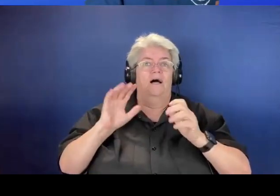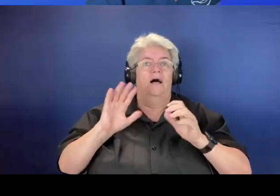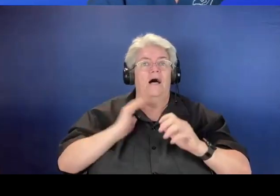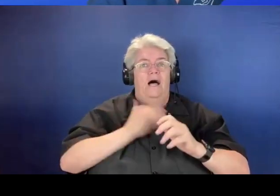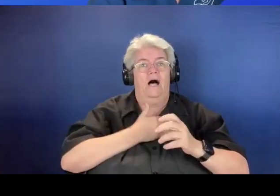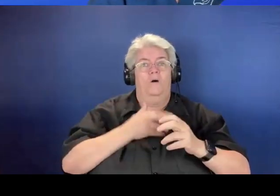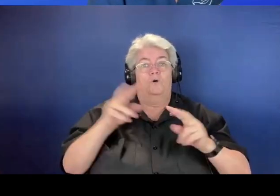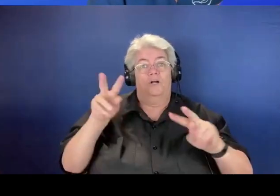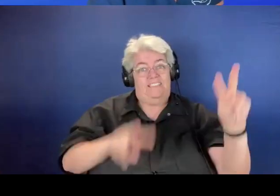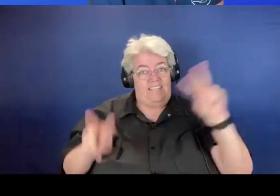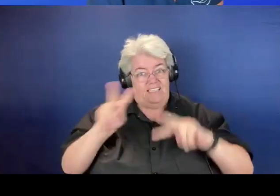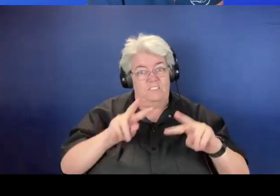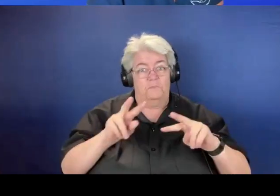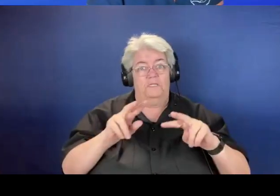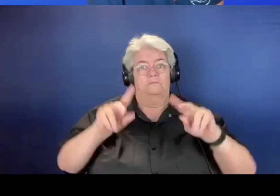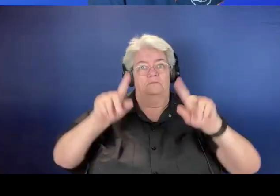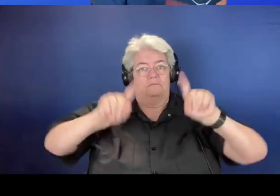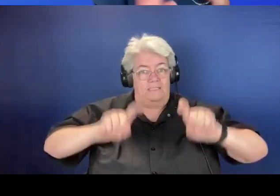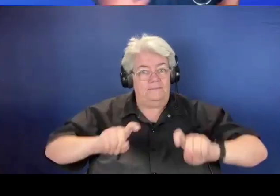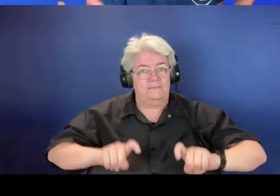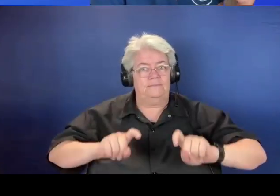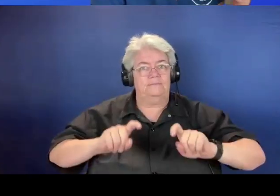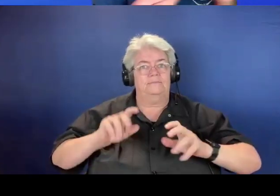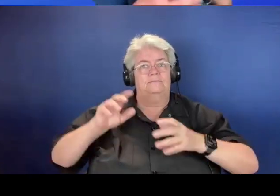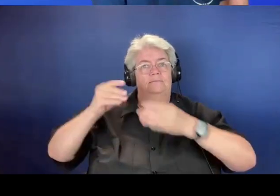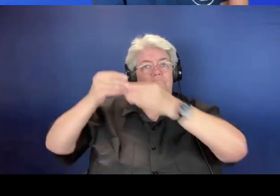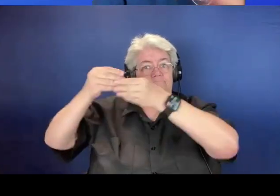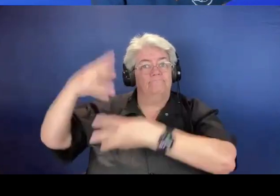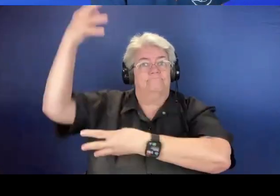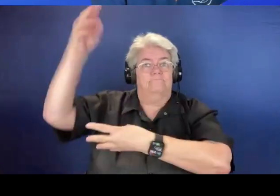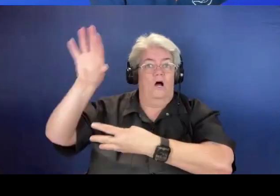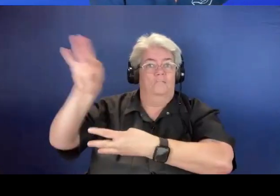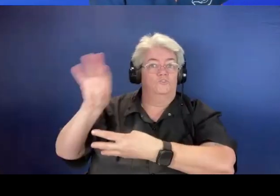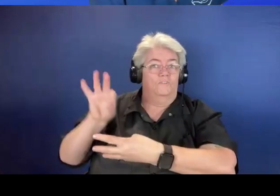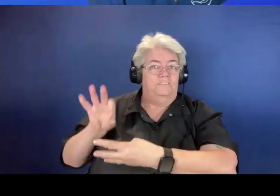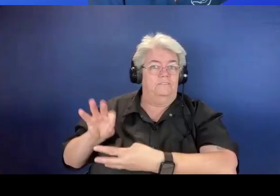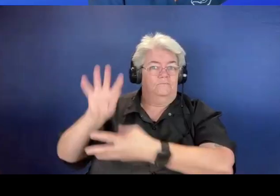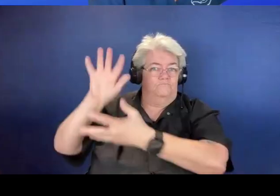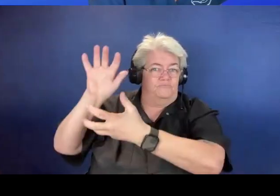you know, assessment, available assessments on our website as well for everyone.